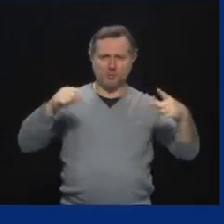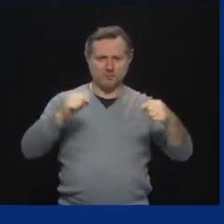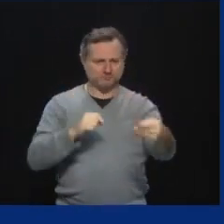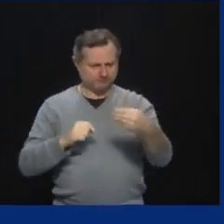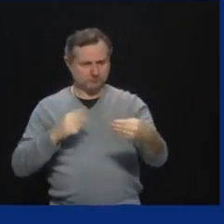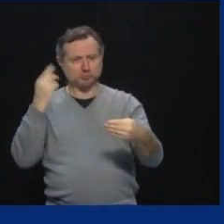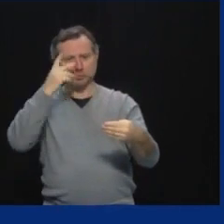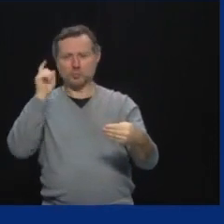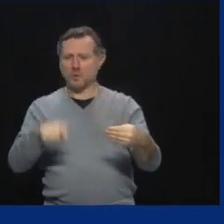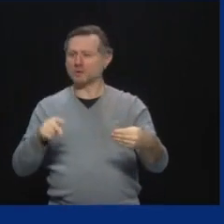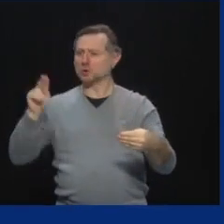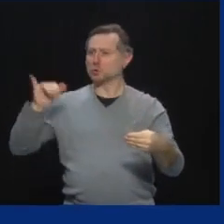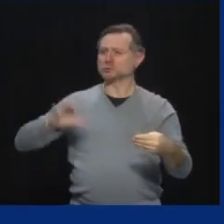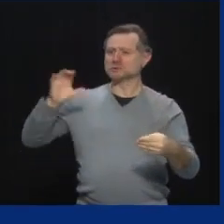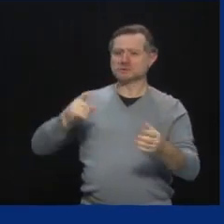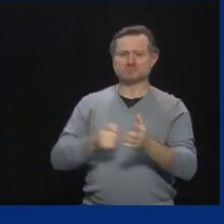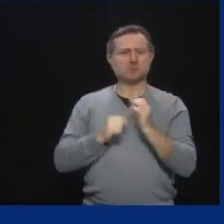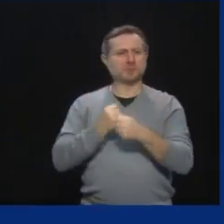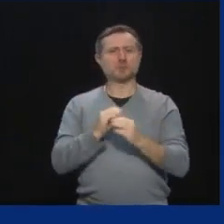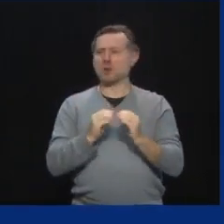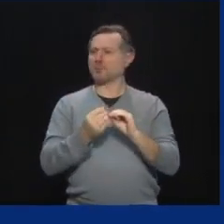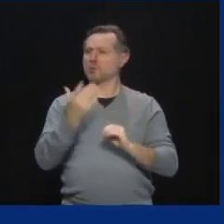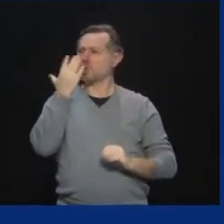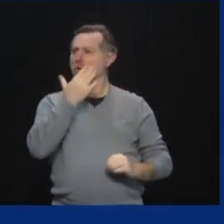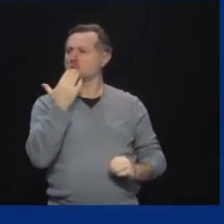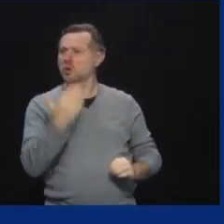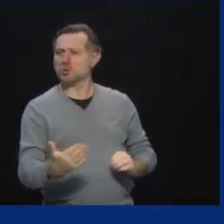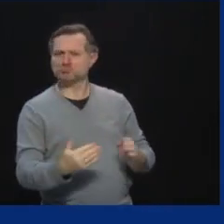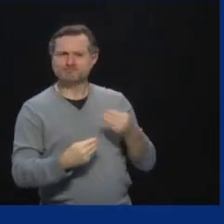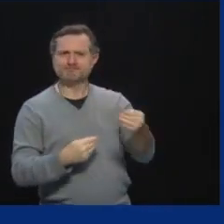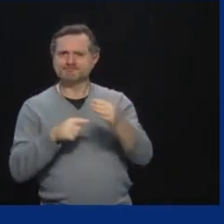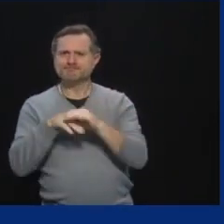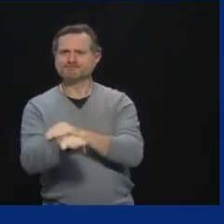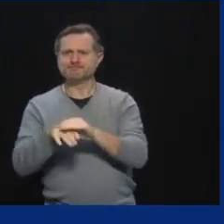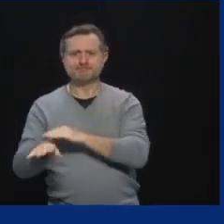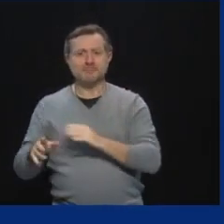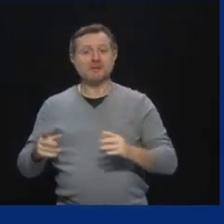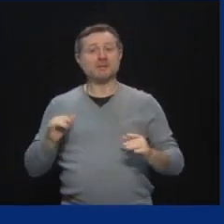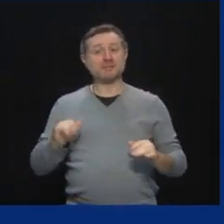speaking to people elsewhere, this is a selling point for the city of new york